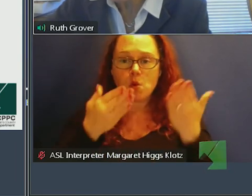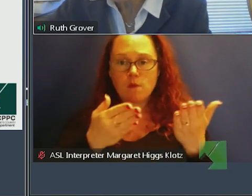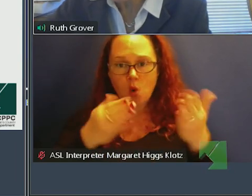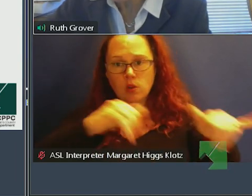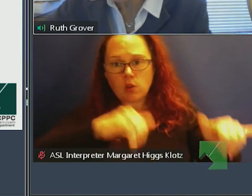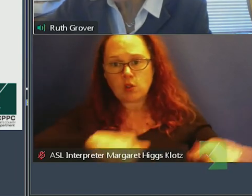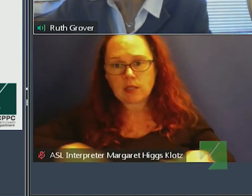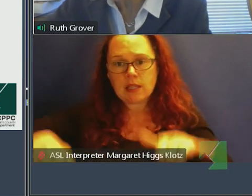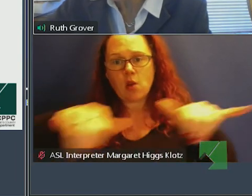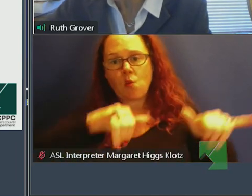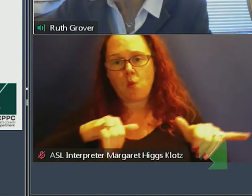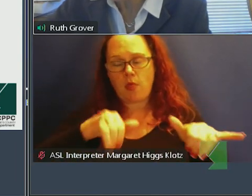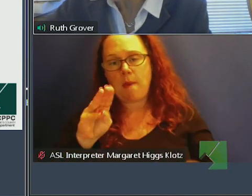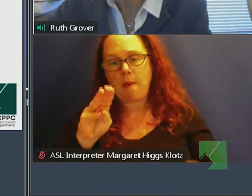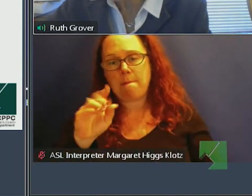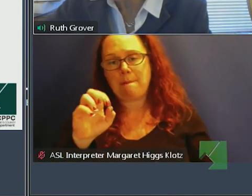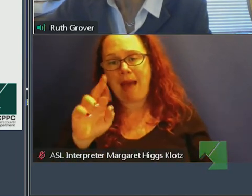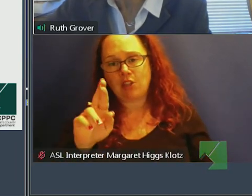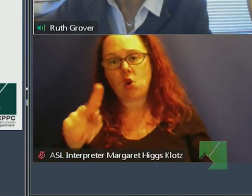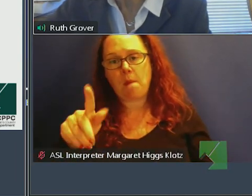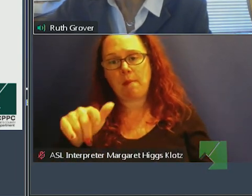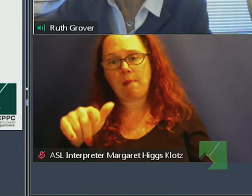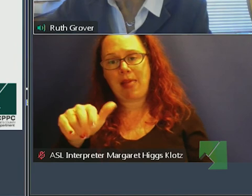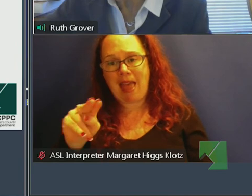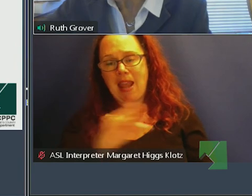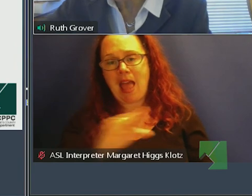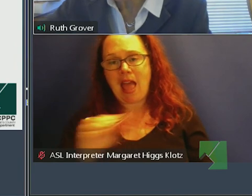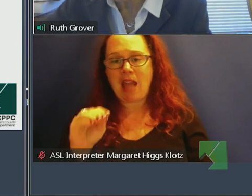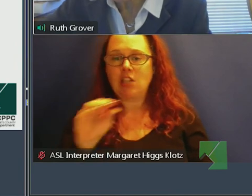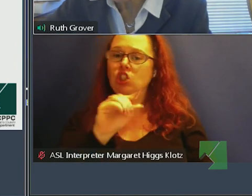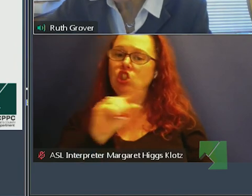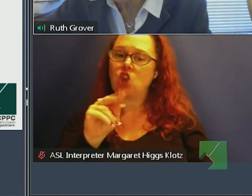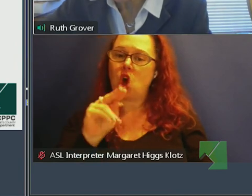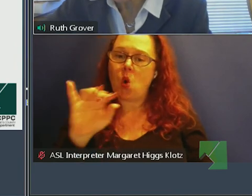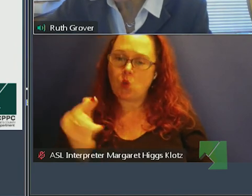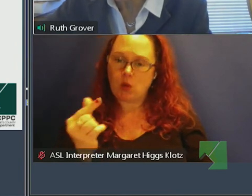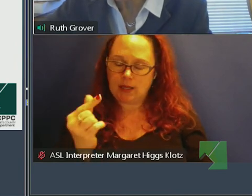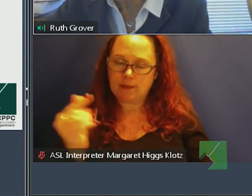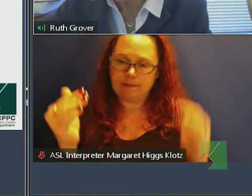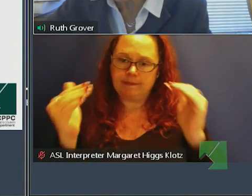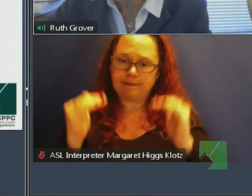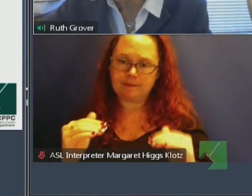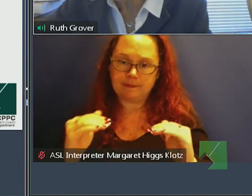master plan and the zoning ordinance, whether the nature of the proposed development is consistent